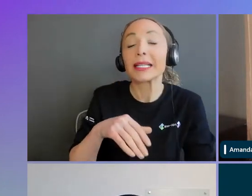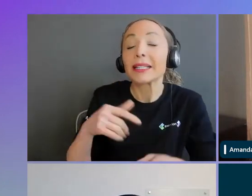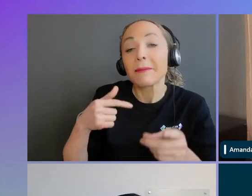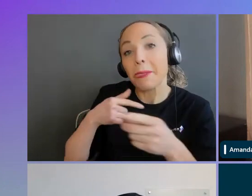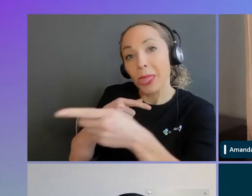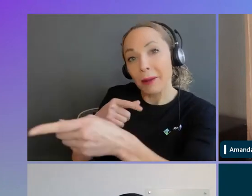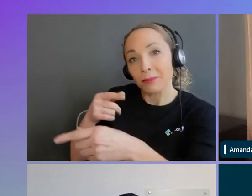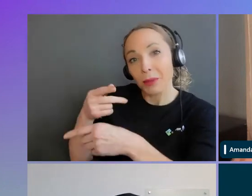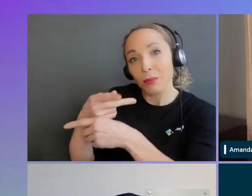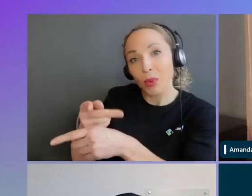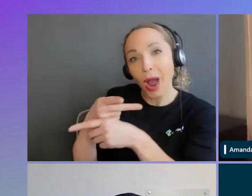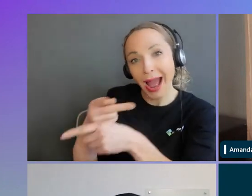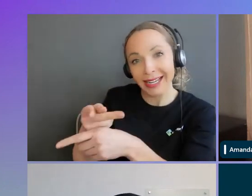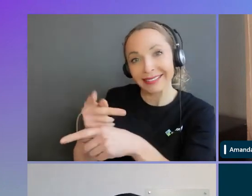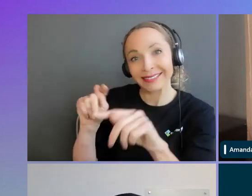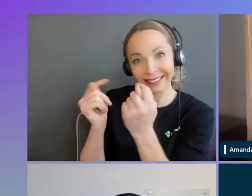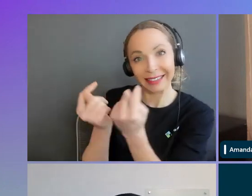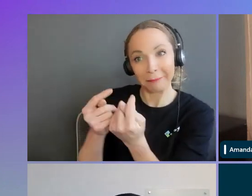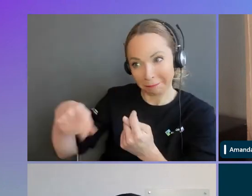confluence, they'll grab whatever they need and paste it